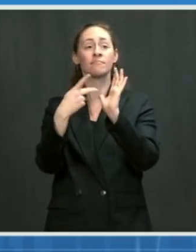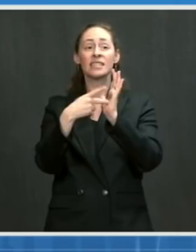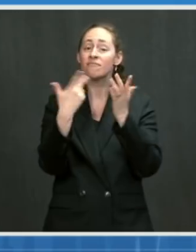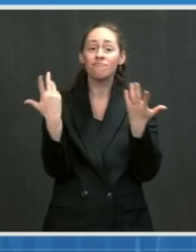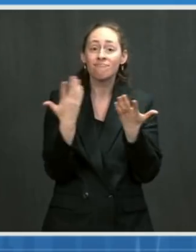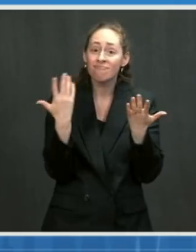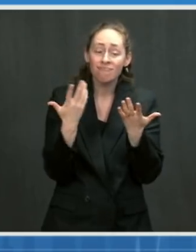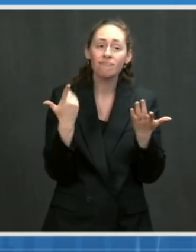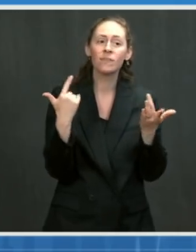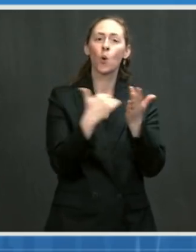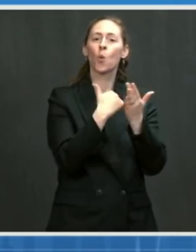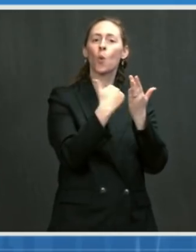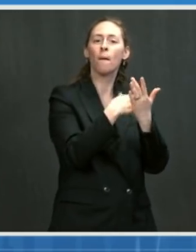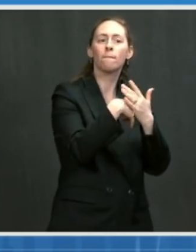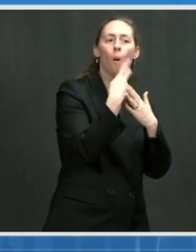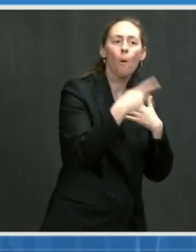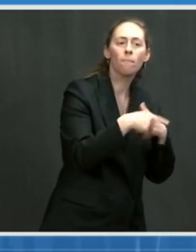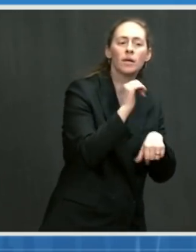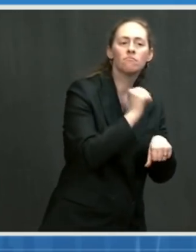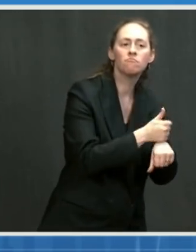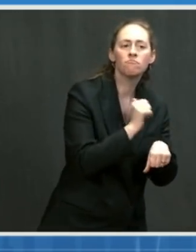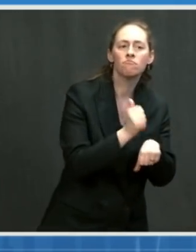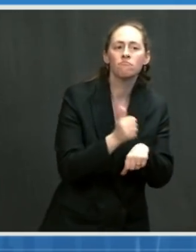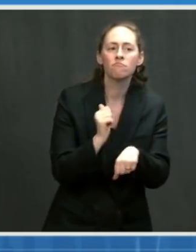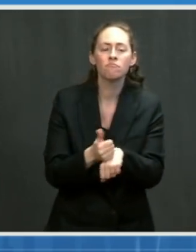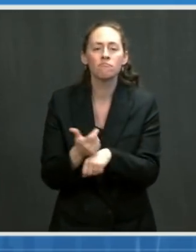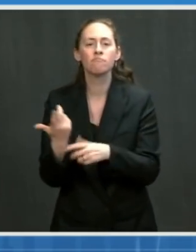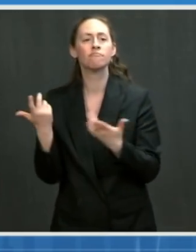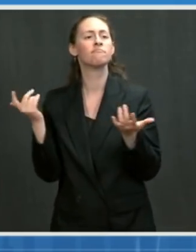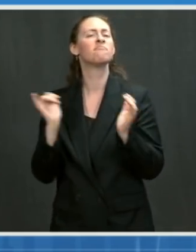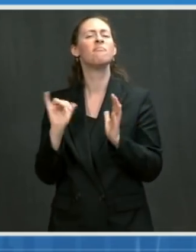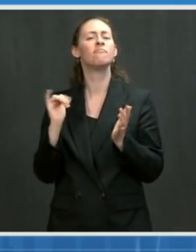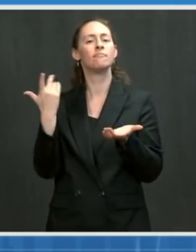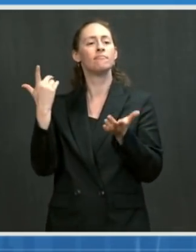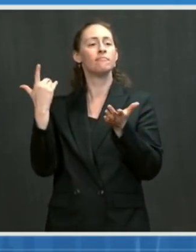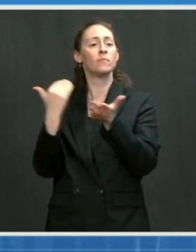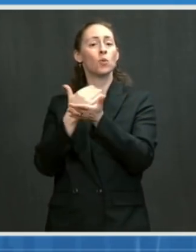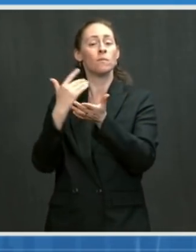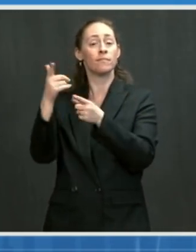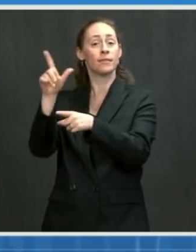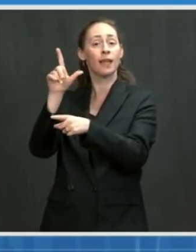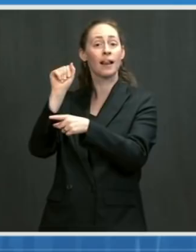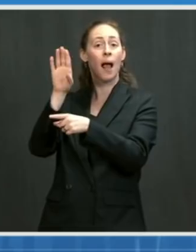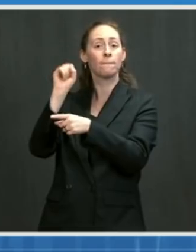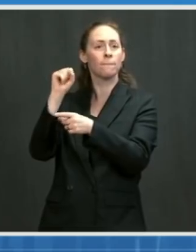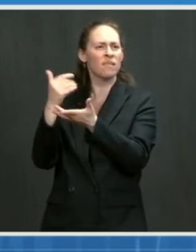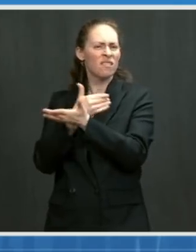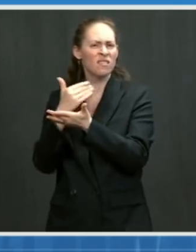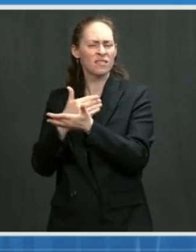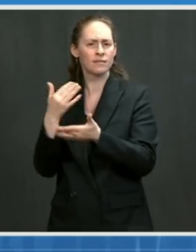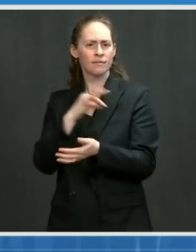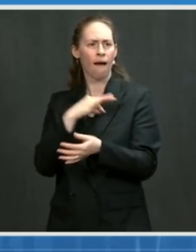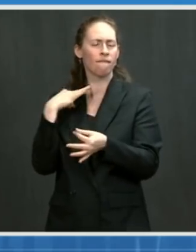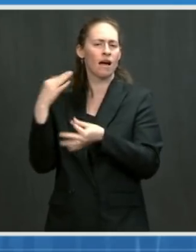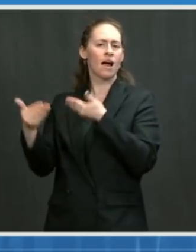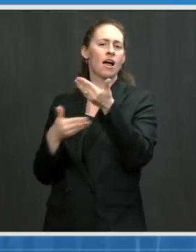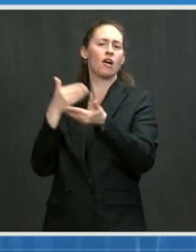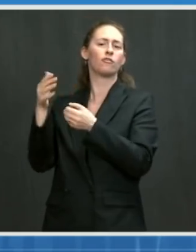WORKFORCE THAT'S READY TO RESPOND. IT WILL CREATE NEW PROGRAMS SBEPDED TO INCREASE STAFFING AT